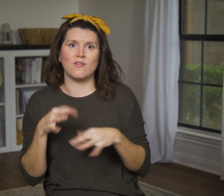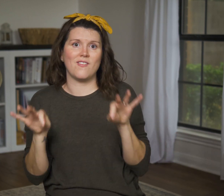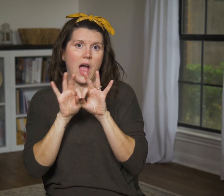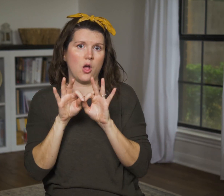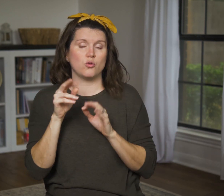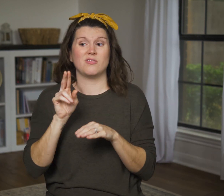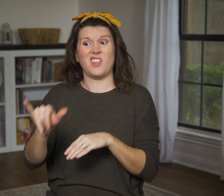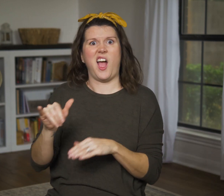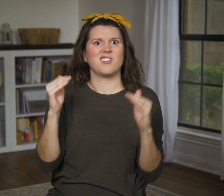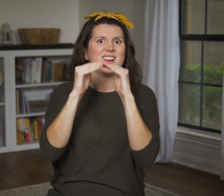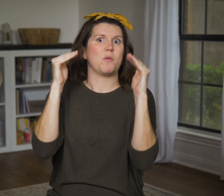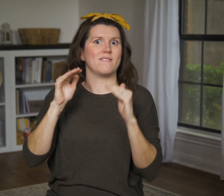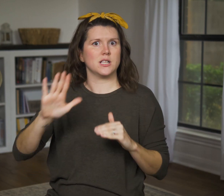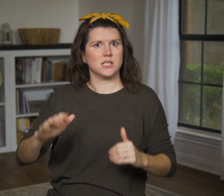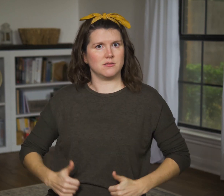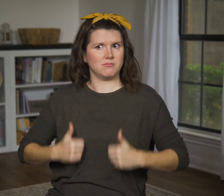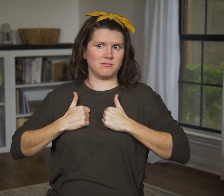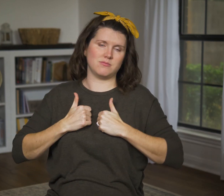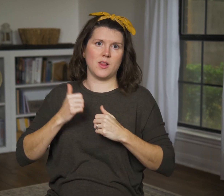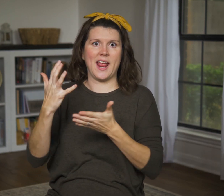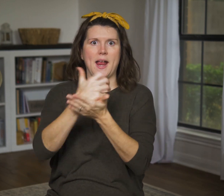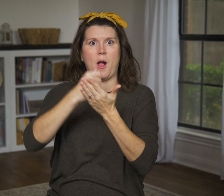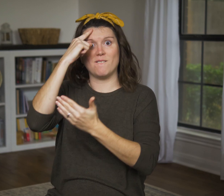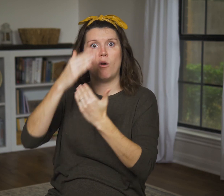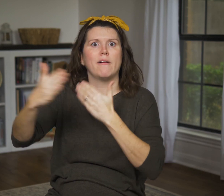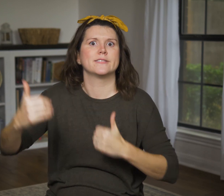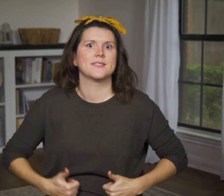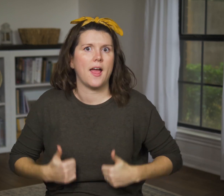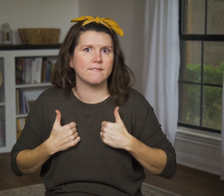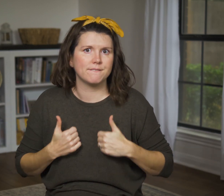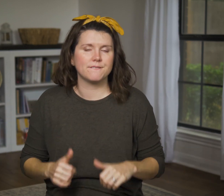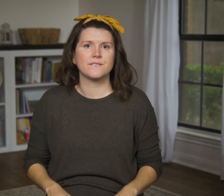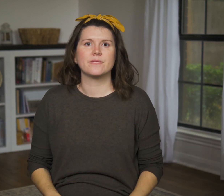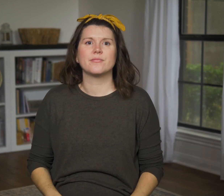valued at the amount of a worker’s lifelong income.